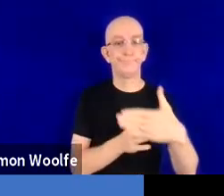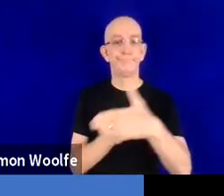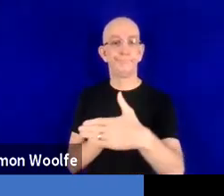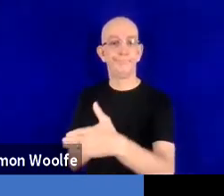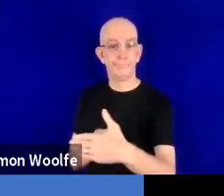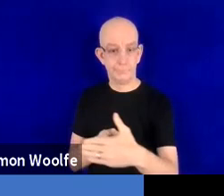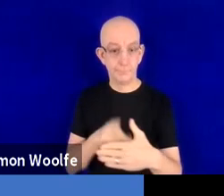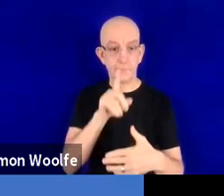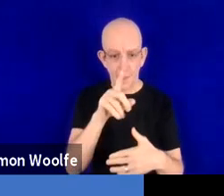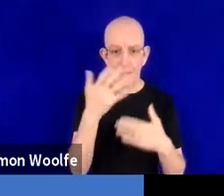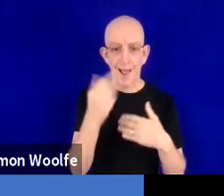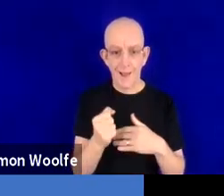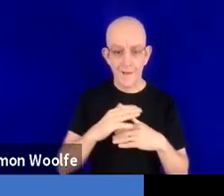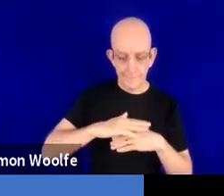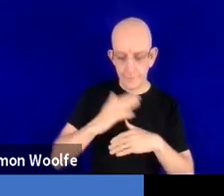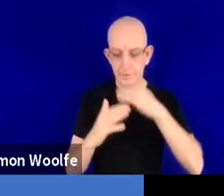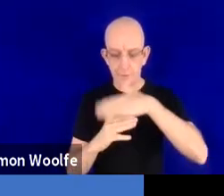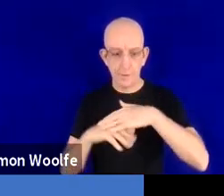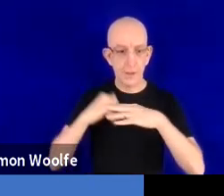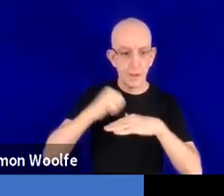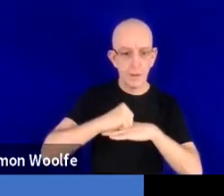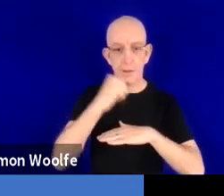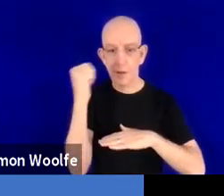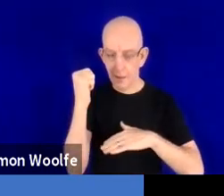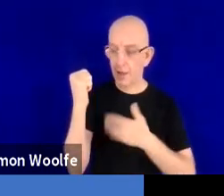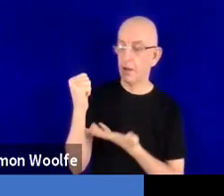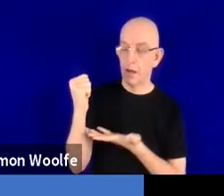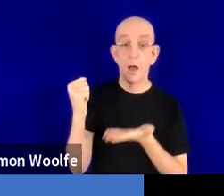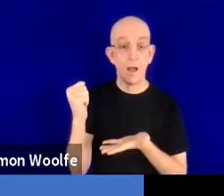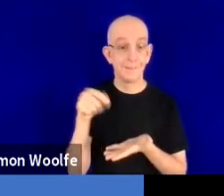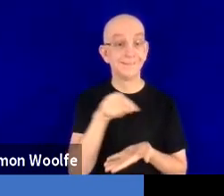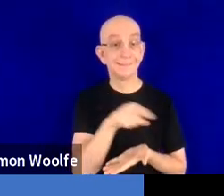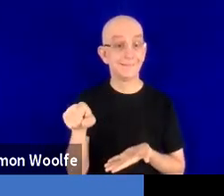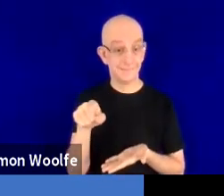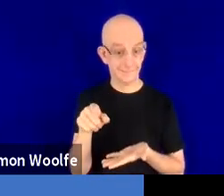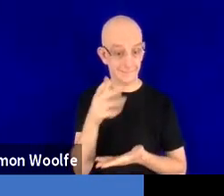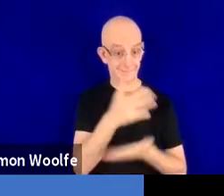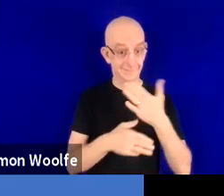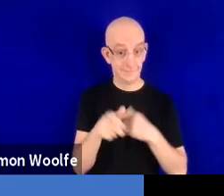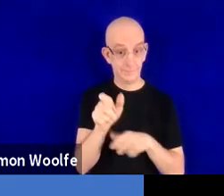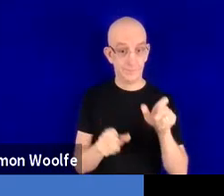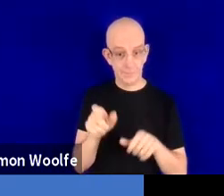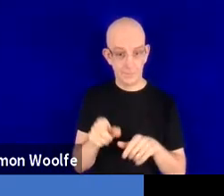the cost of health care, the cost of care and support, the cost of assistive devices, et cetera